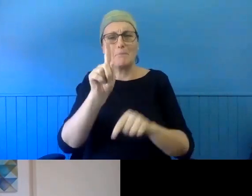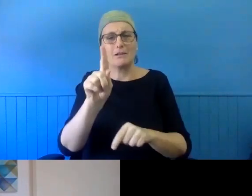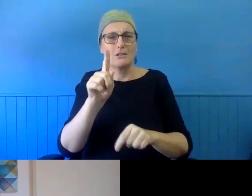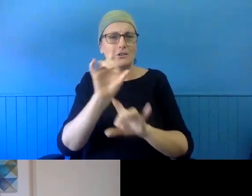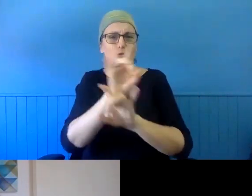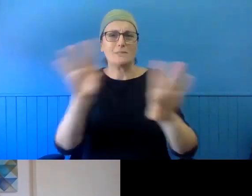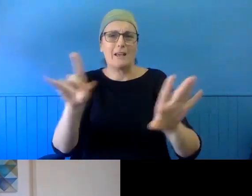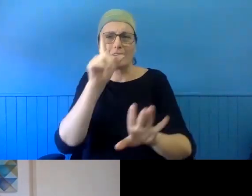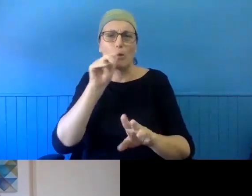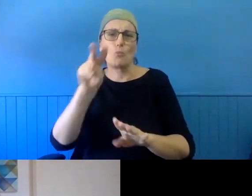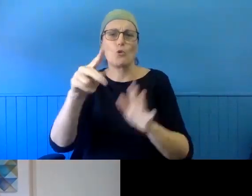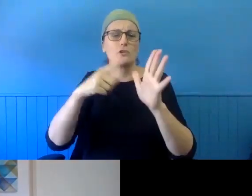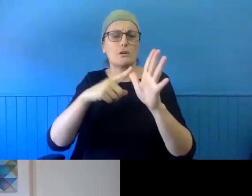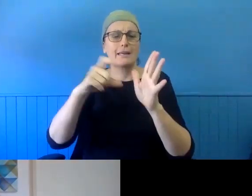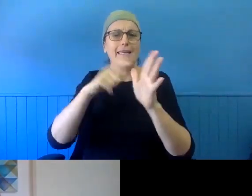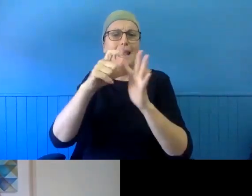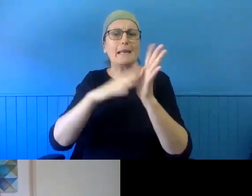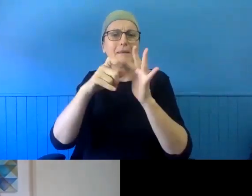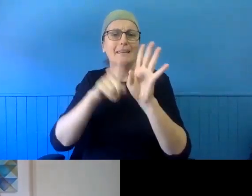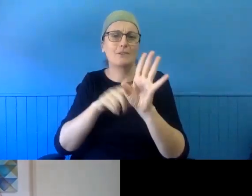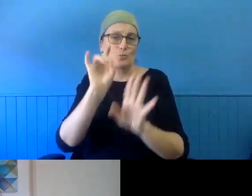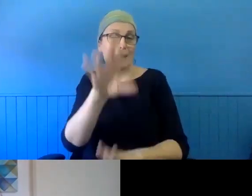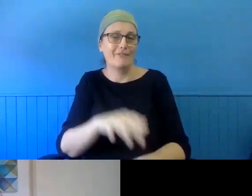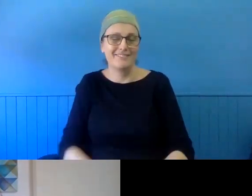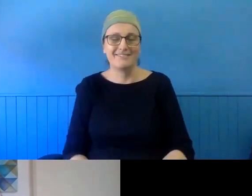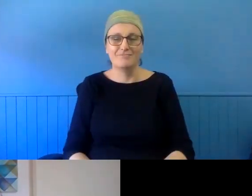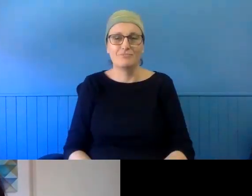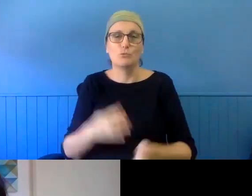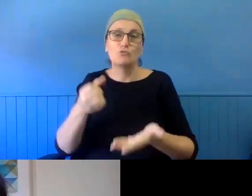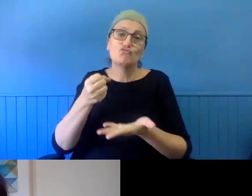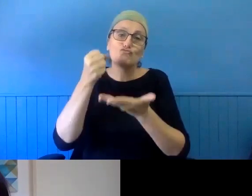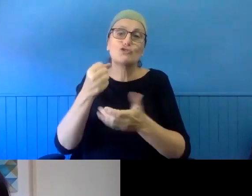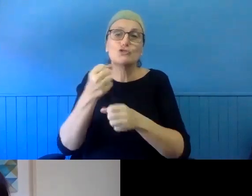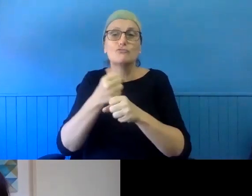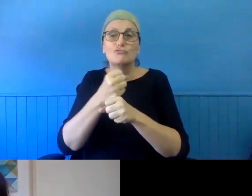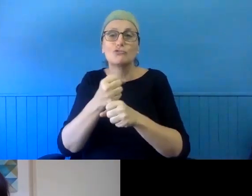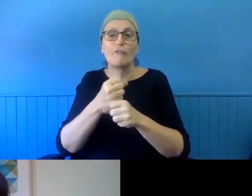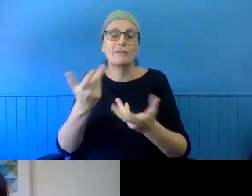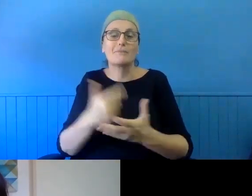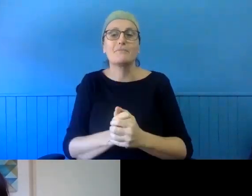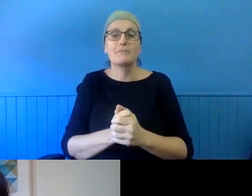your own time. >> Thanks so much, Peter. So much great content. I wish we had longer, but we've already gone over time, so it's probably